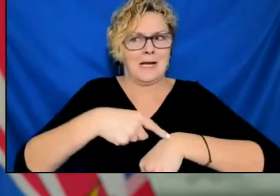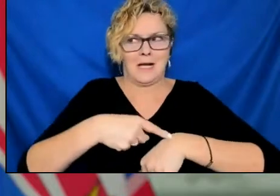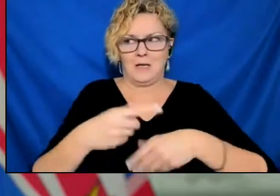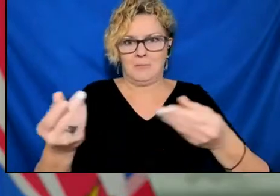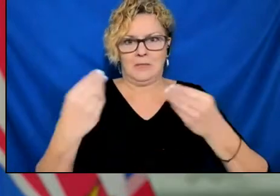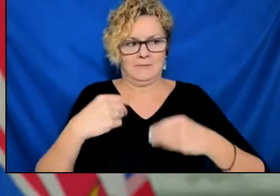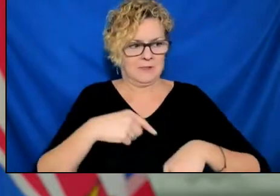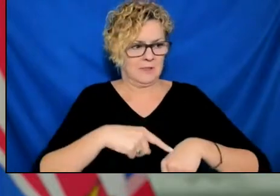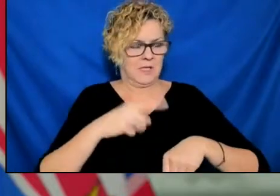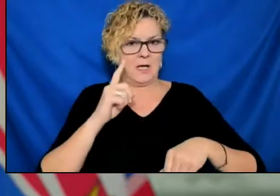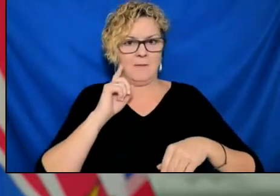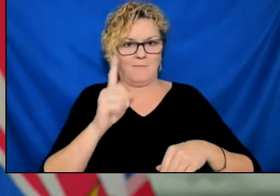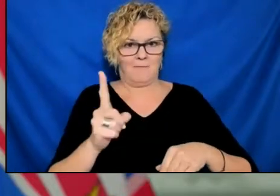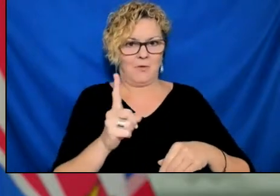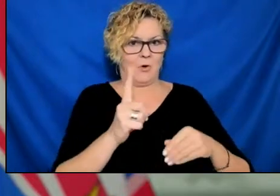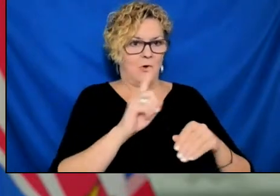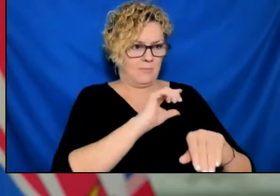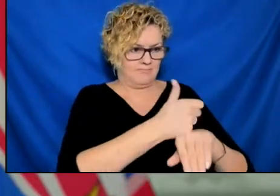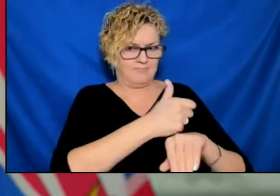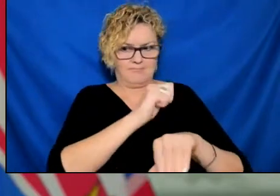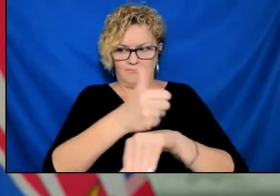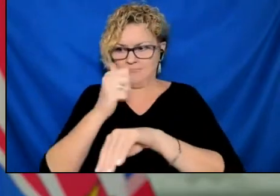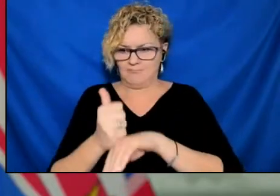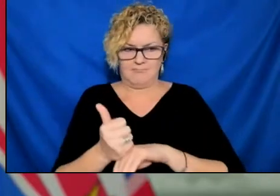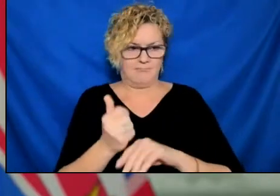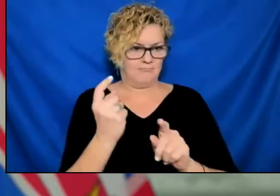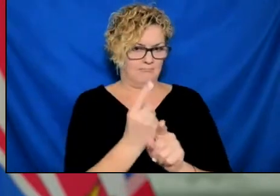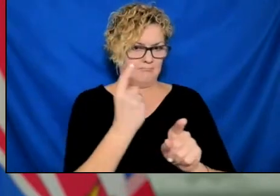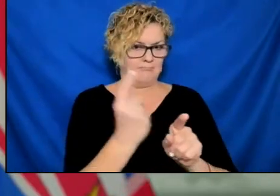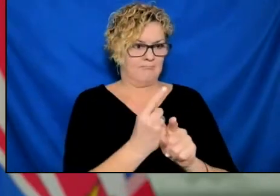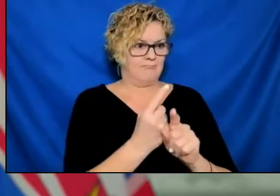booster program, to modify our testing so that we know we have the strategies in place that are